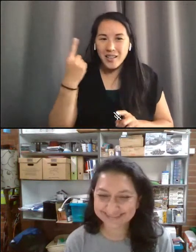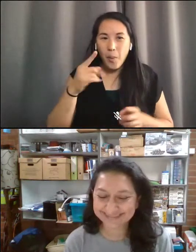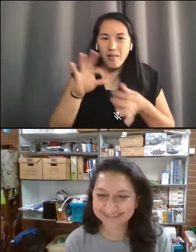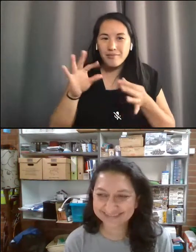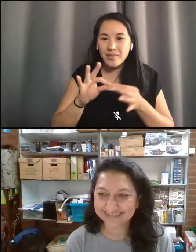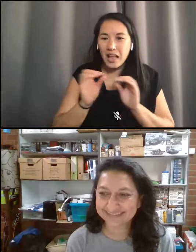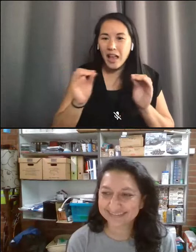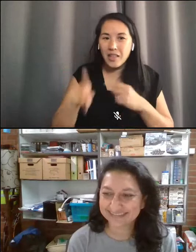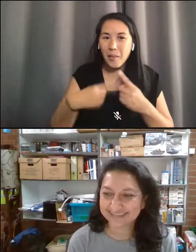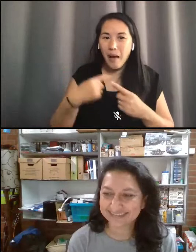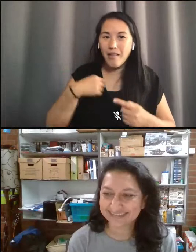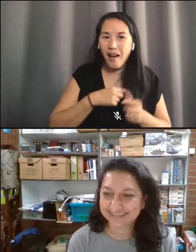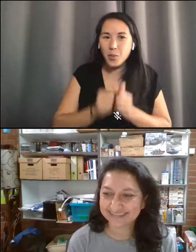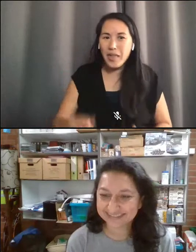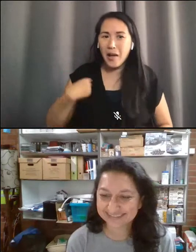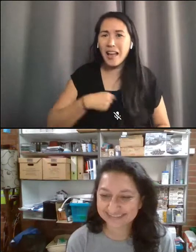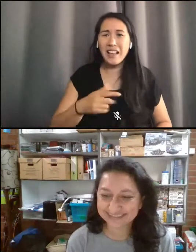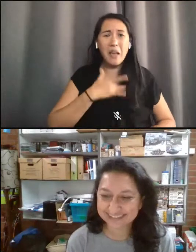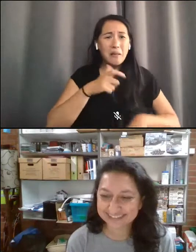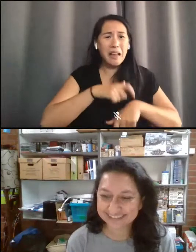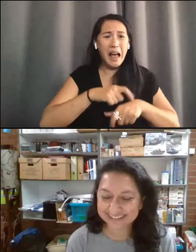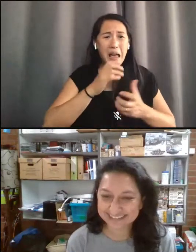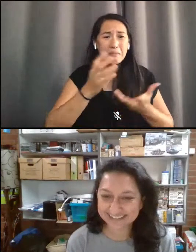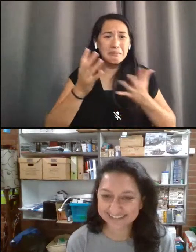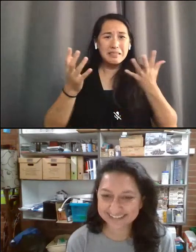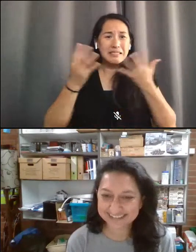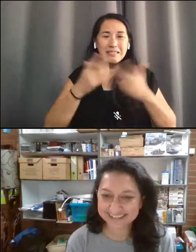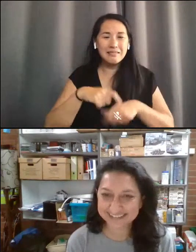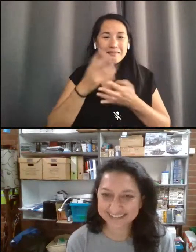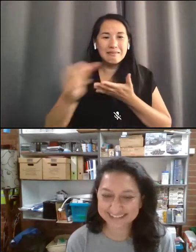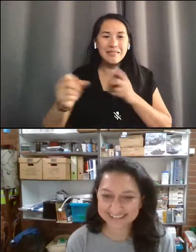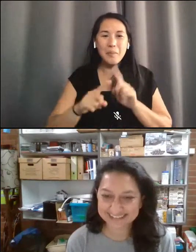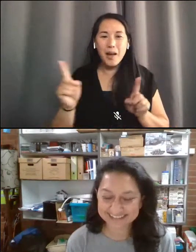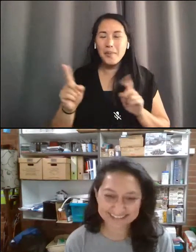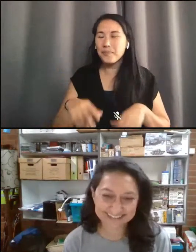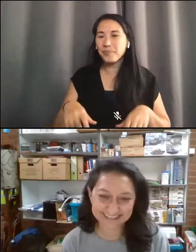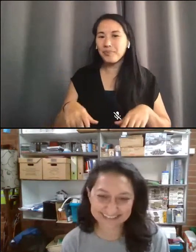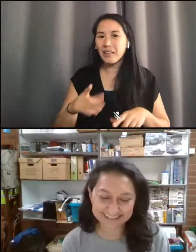have a few more minutes so i feel like pressed to have to say that i think that uh employment